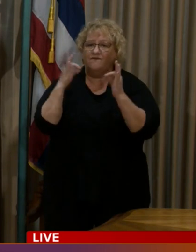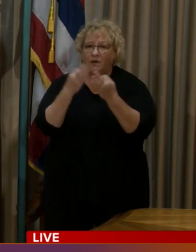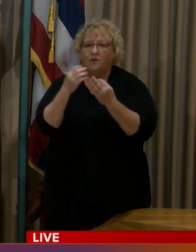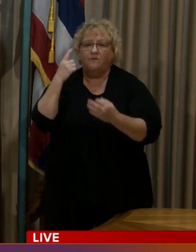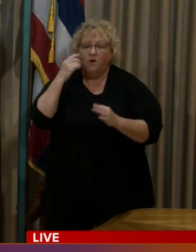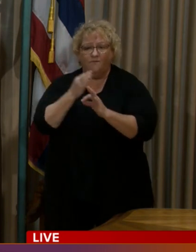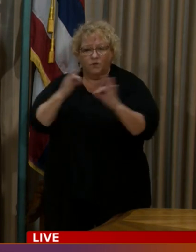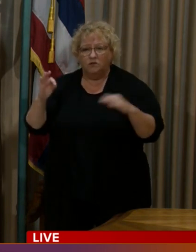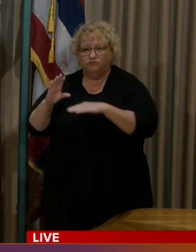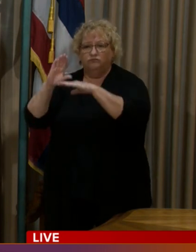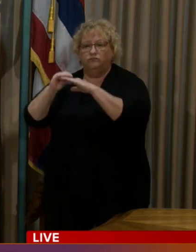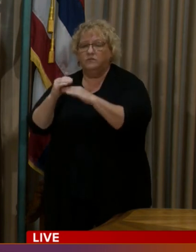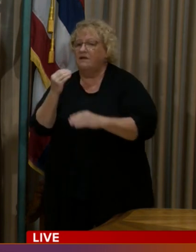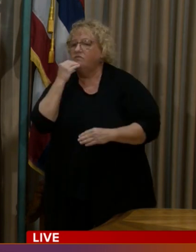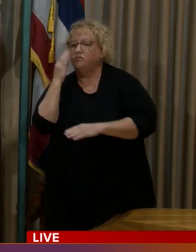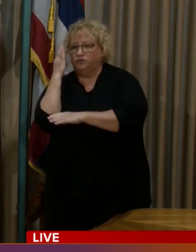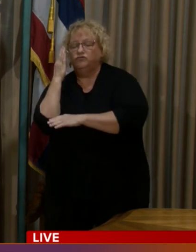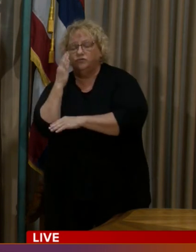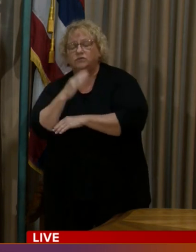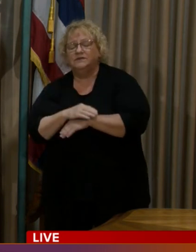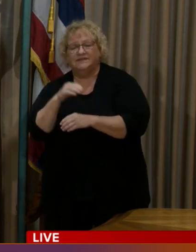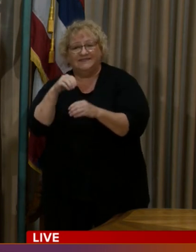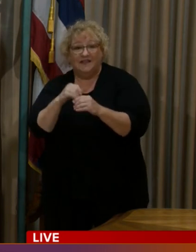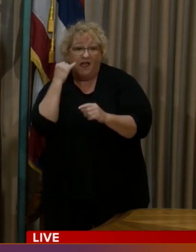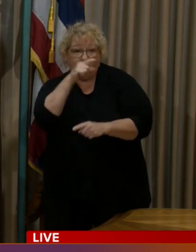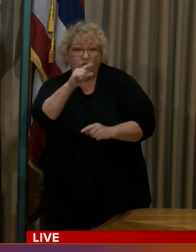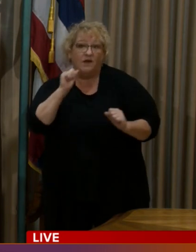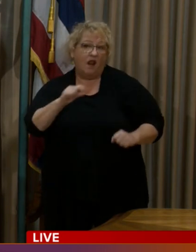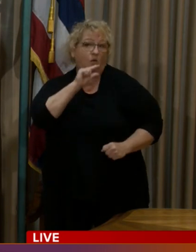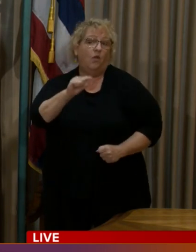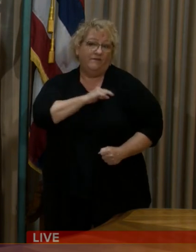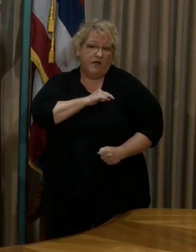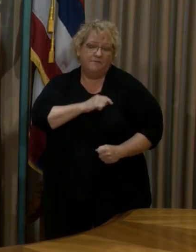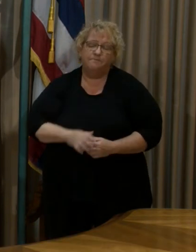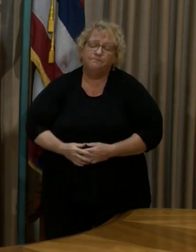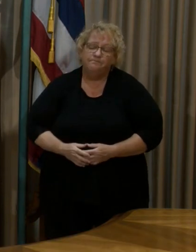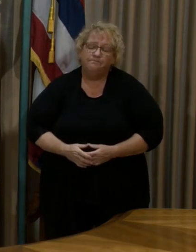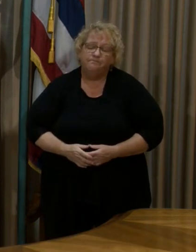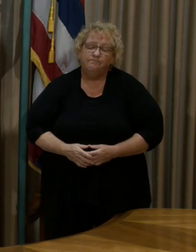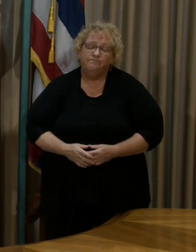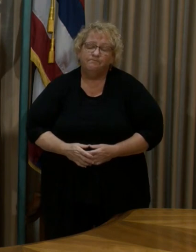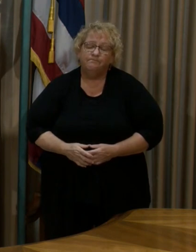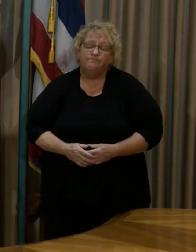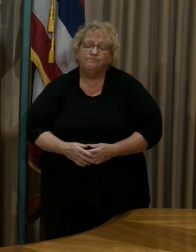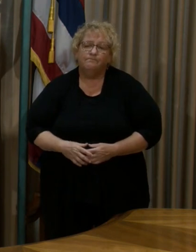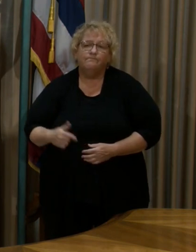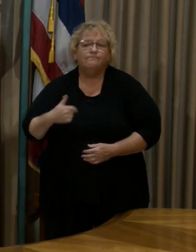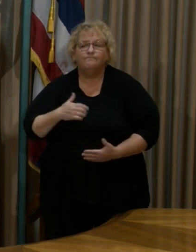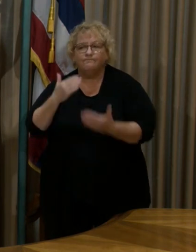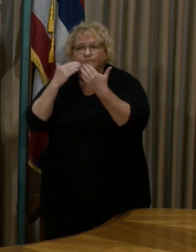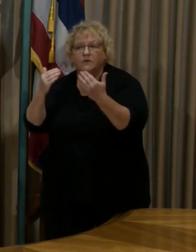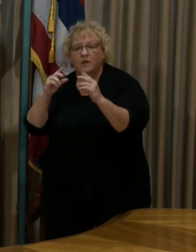EVERYONE TO CONSIDER WHAT THEIR NEEDS ARE AND PLEASE REGISTER FOR FREE AND REDUCED PRICE. LUNCHES IF YOU ARE ELIGIBLE, I'D